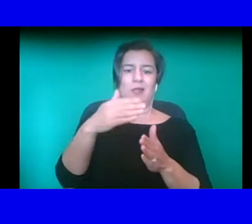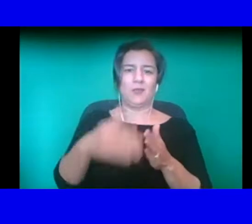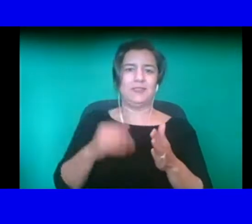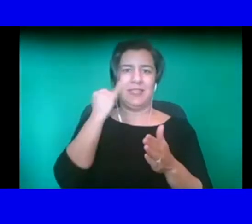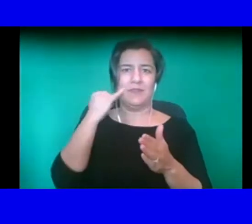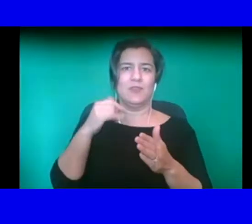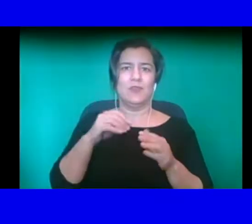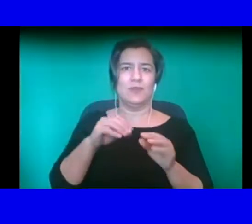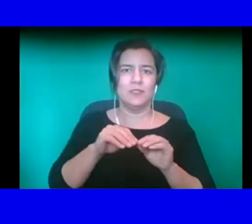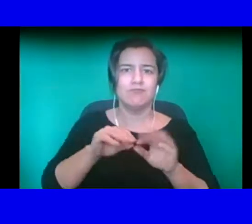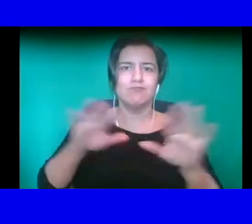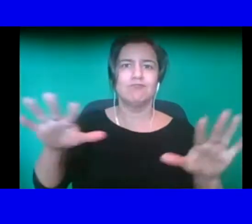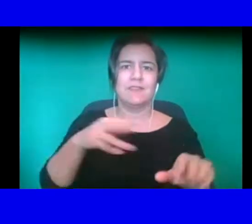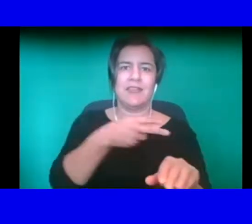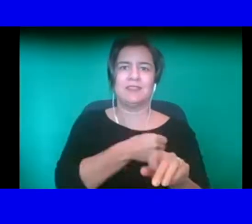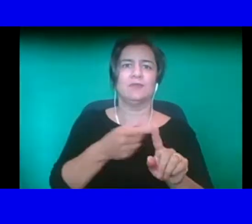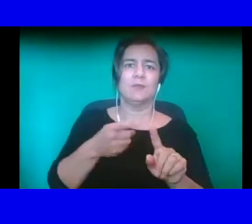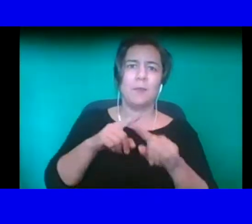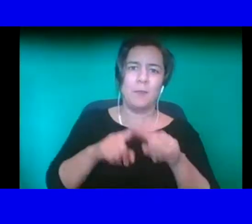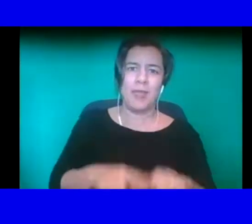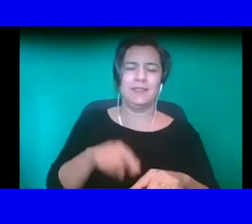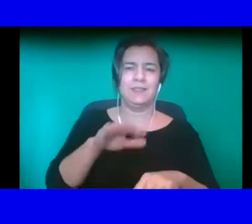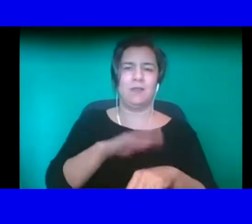And this is sort of hot-off-the-press information from a meeting I had this morning.